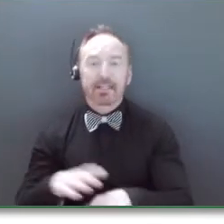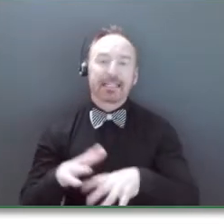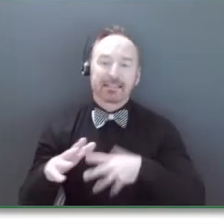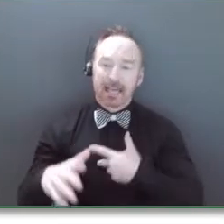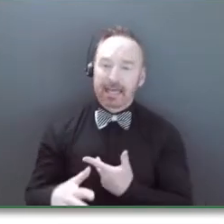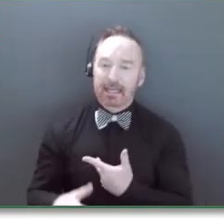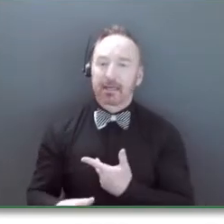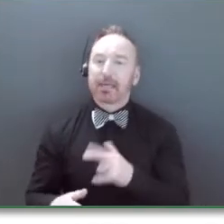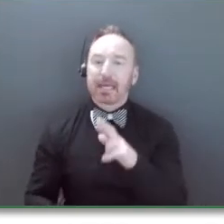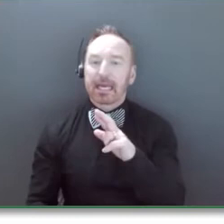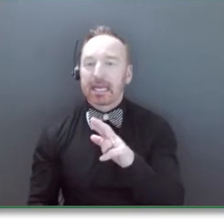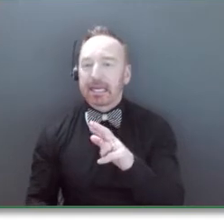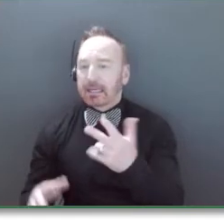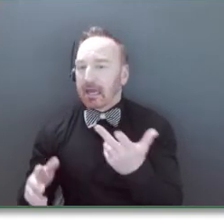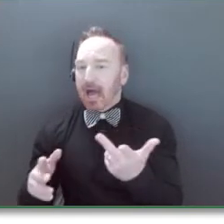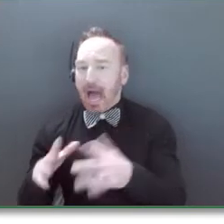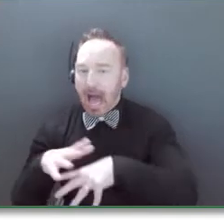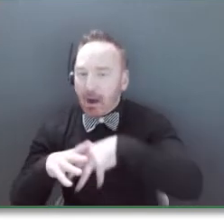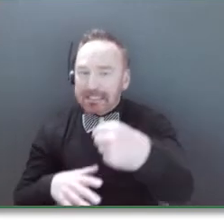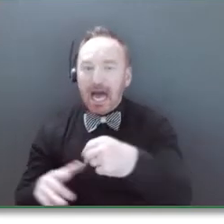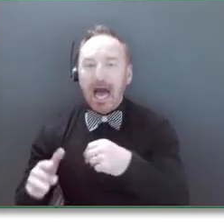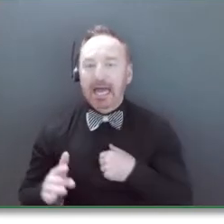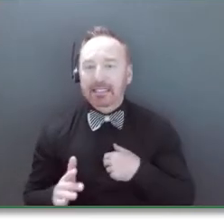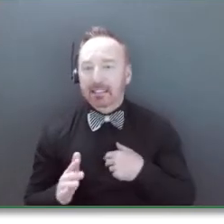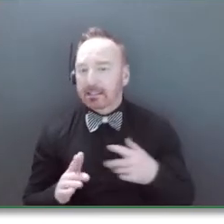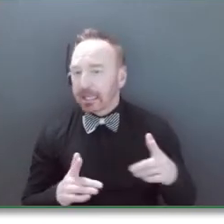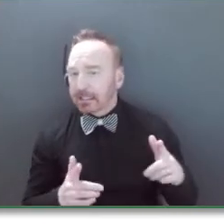thing to make experiences